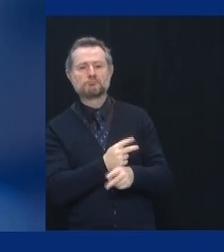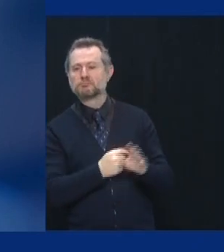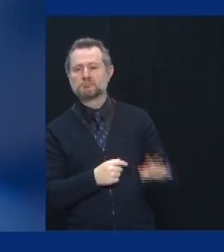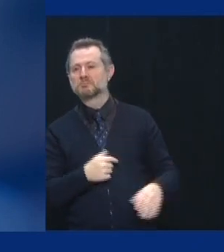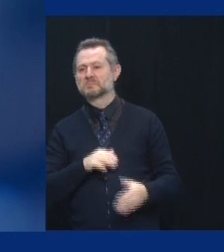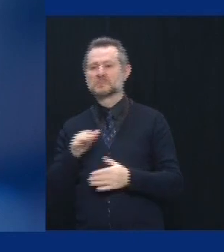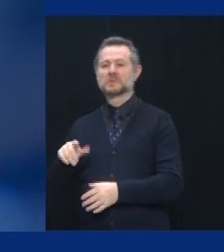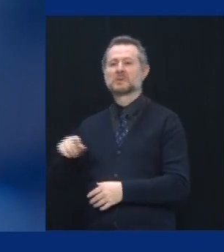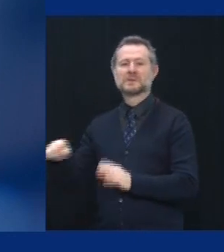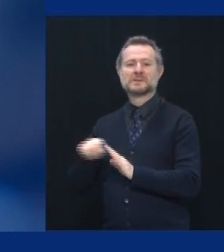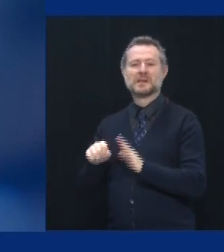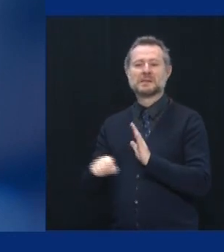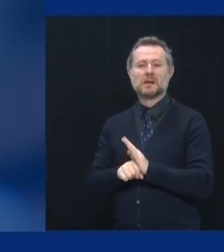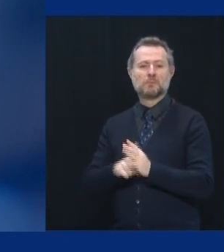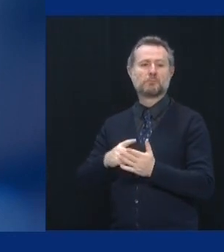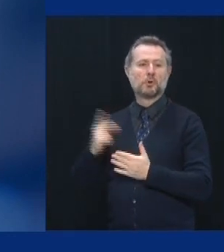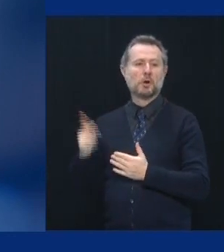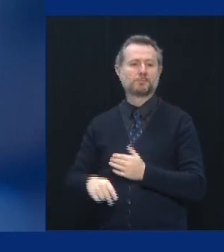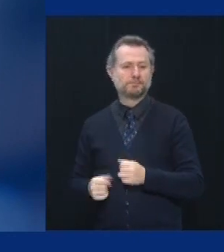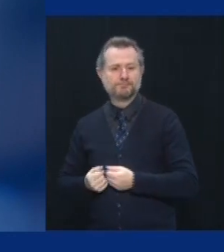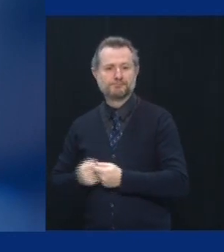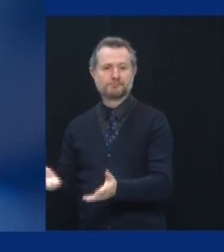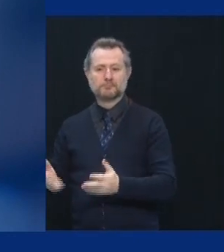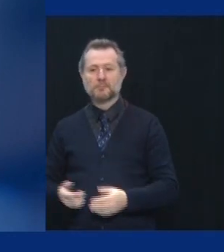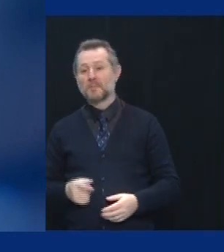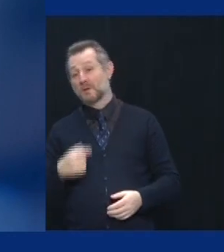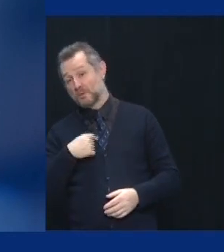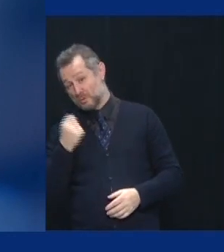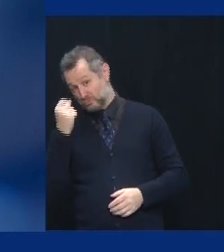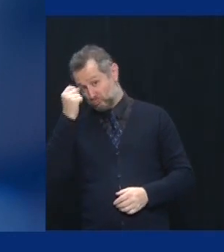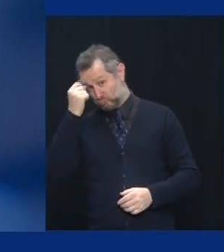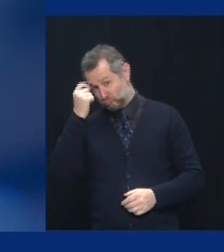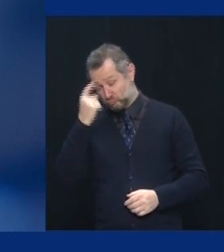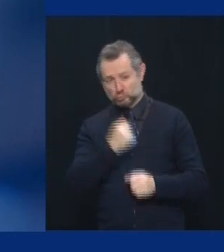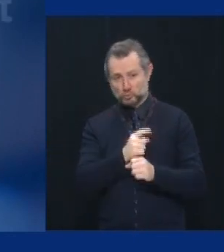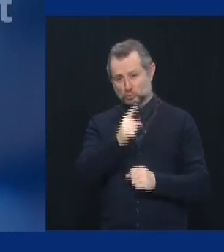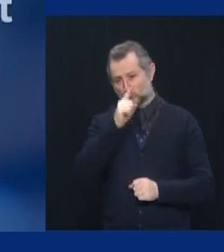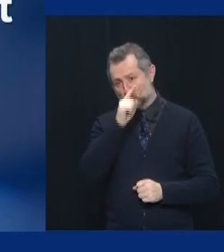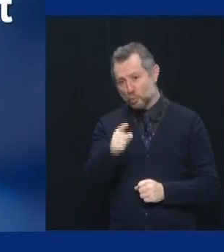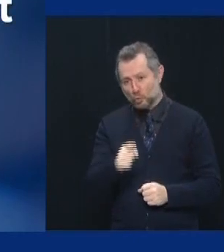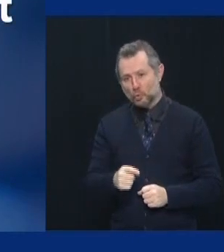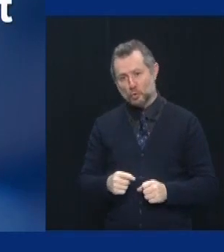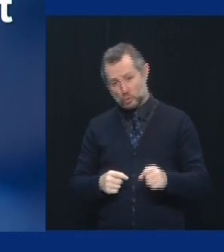WE'RE GOING TO ;t;úREALLOCATE THOSE THAT ARE UNUSED IN THE LONG-TERM CARE FACILITY PROGRAM, TO THE